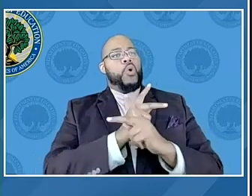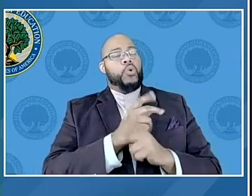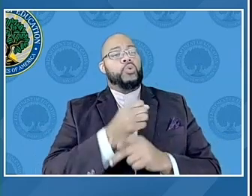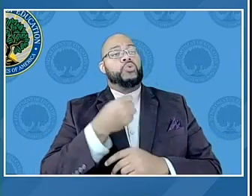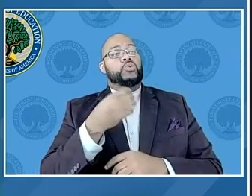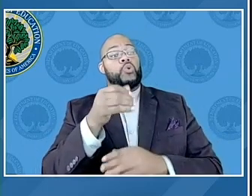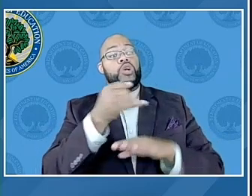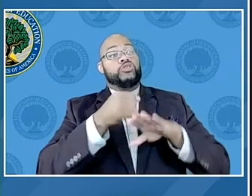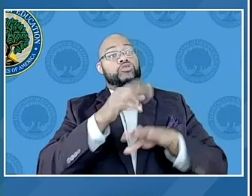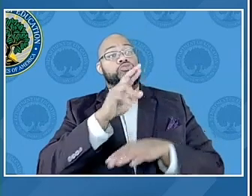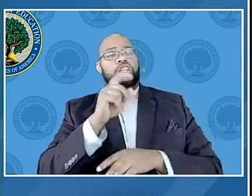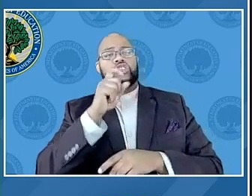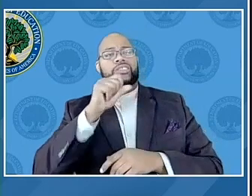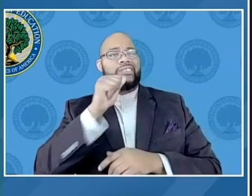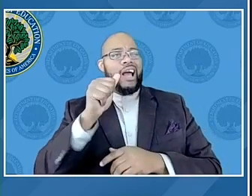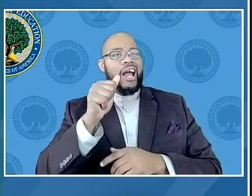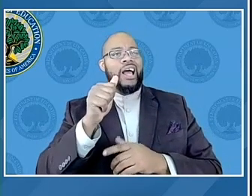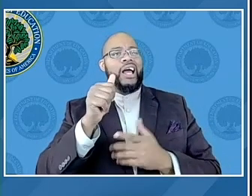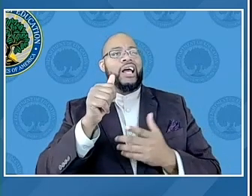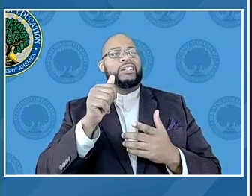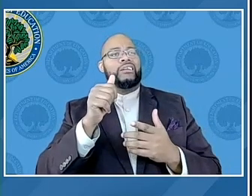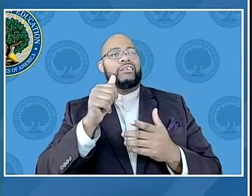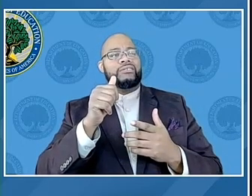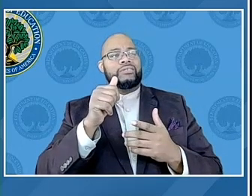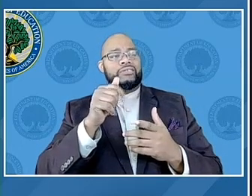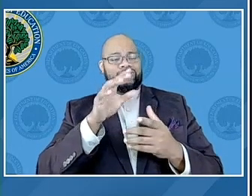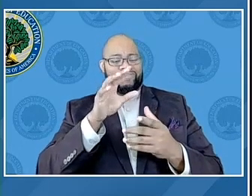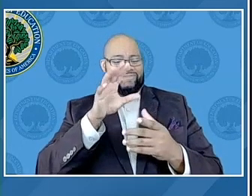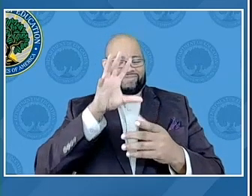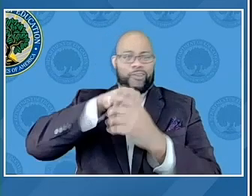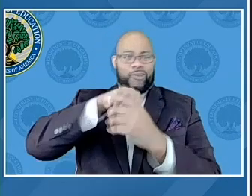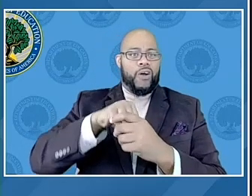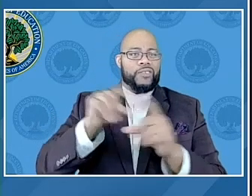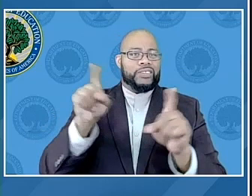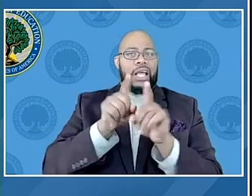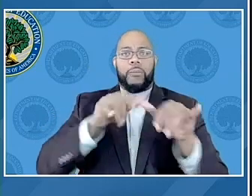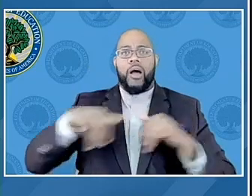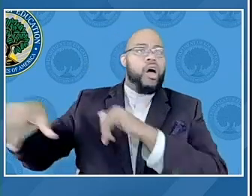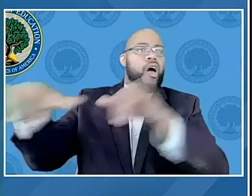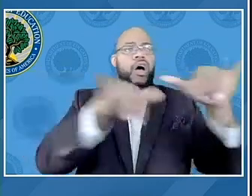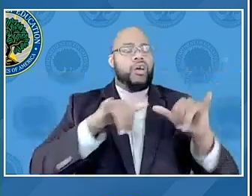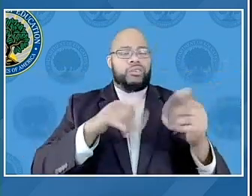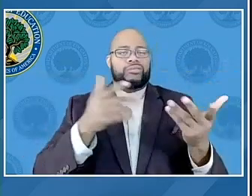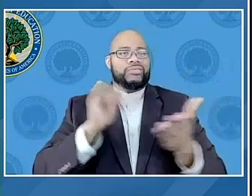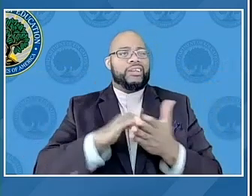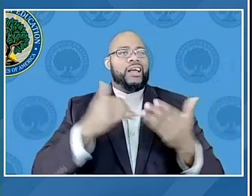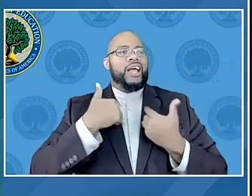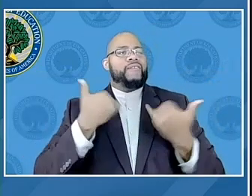should not be subject into this one size fit all rate group that's currently out there, published and disclosed.